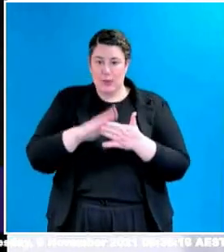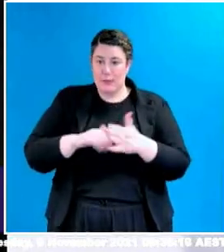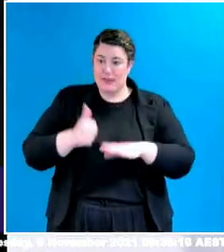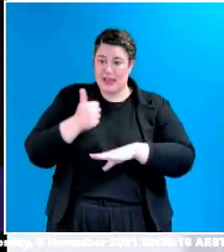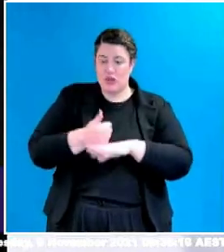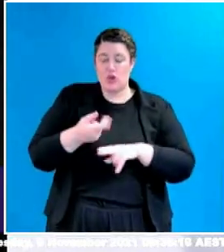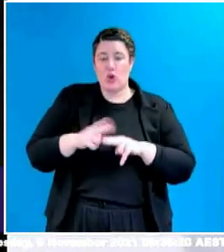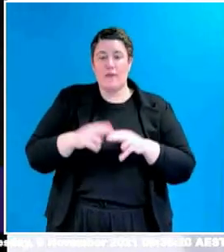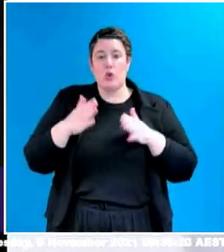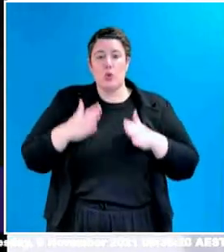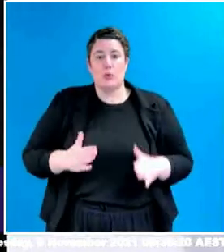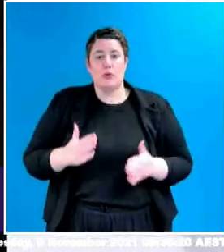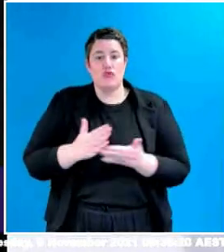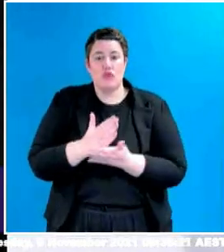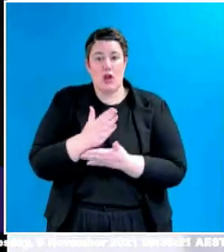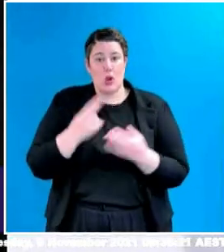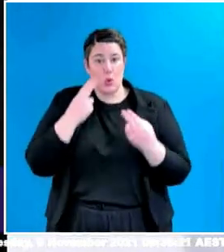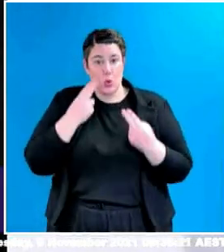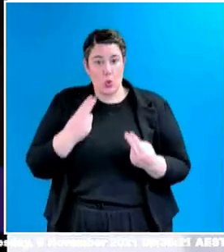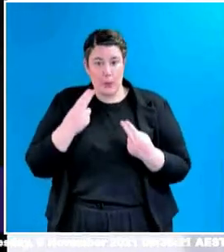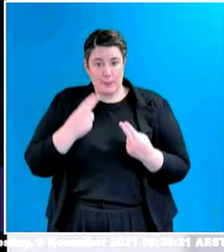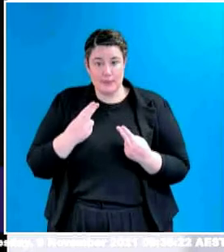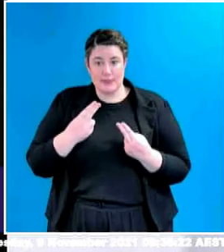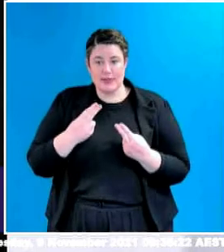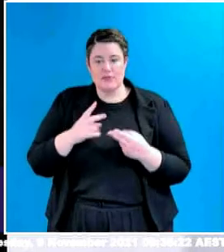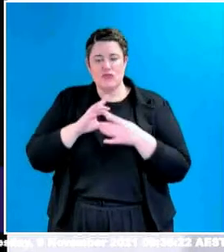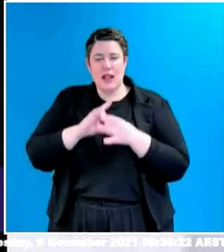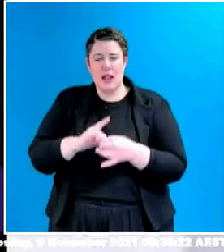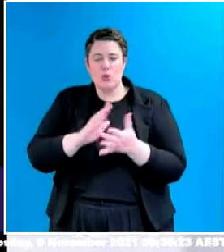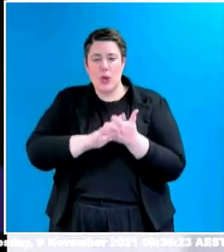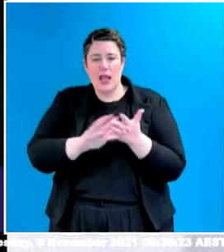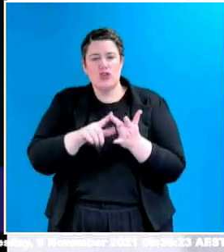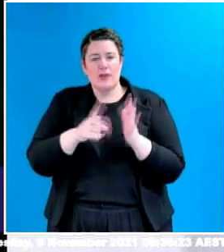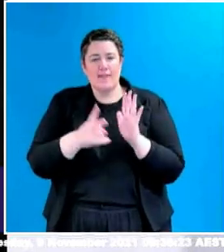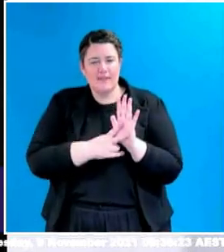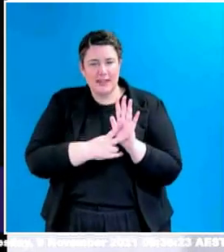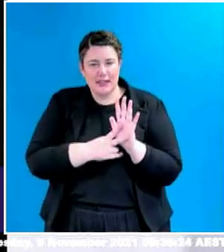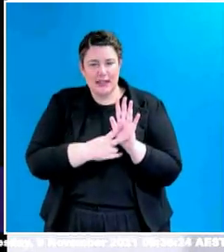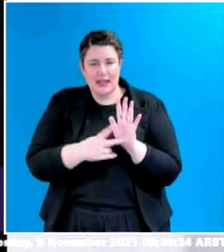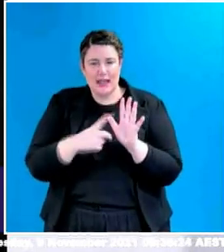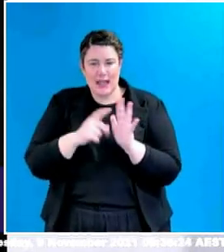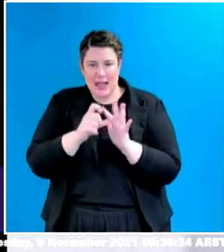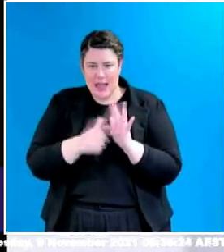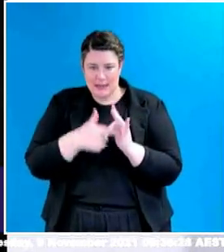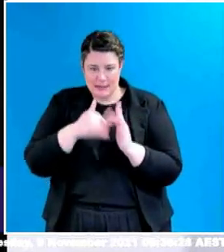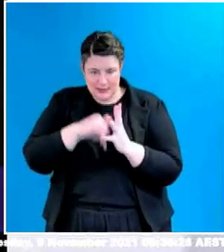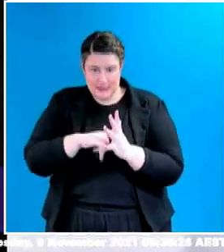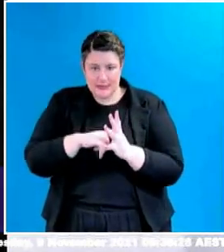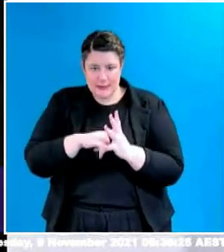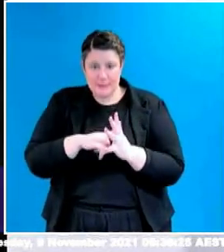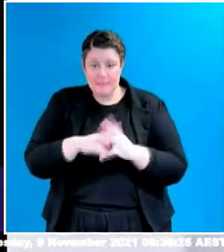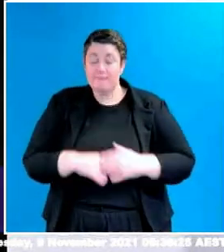Rights Norms in the Context of HIV/AIDS. Is that right? That's correct, yes.